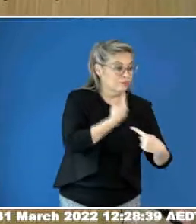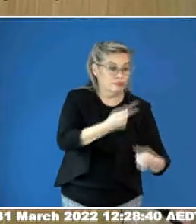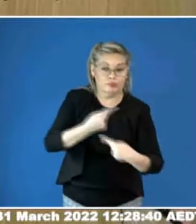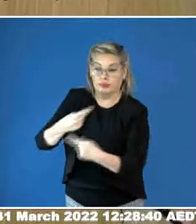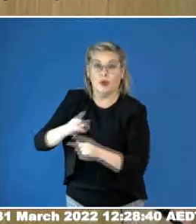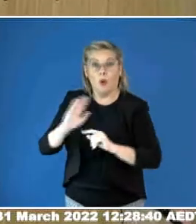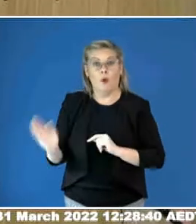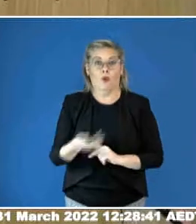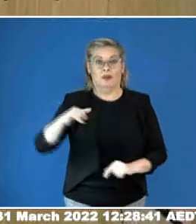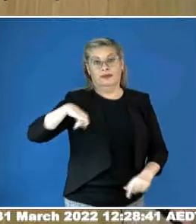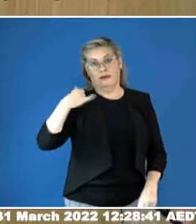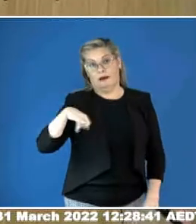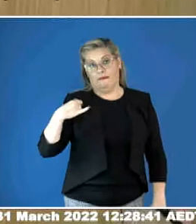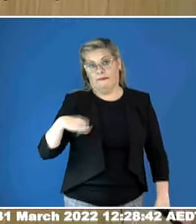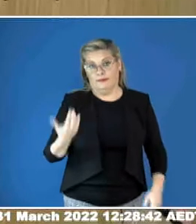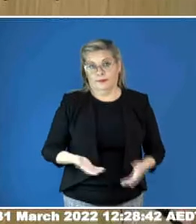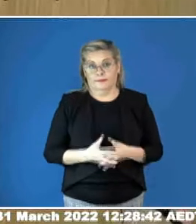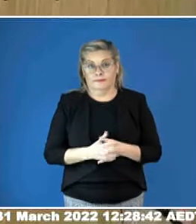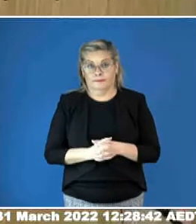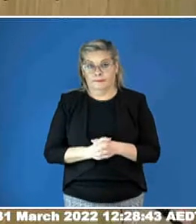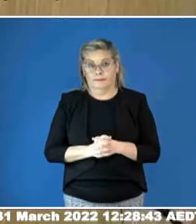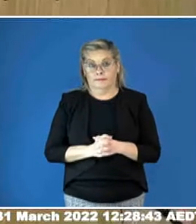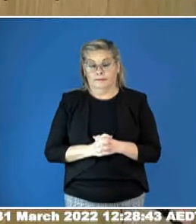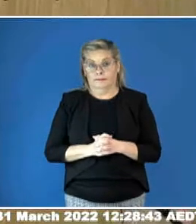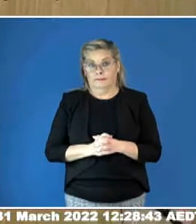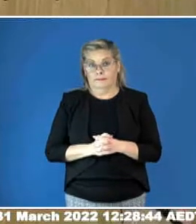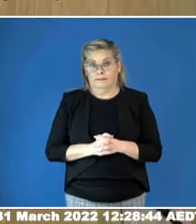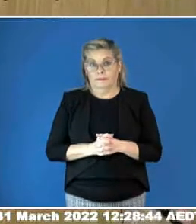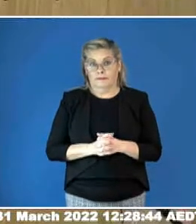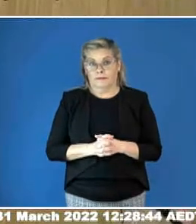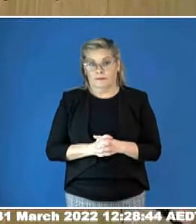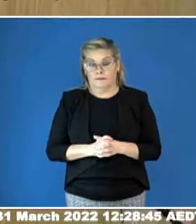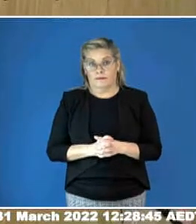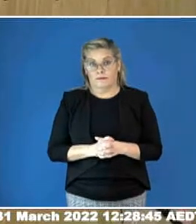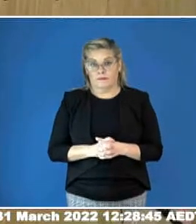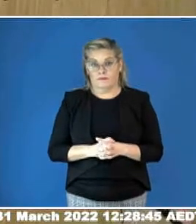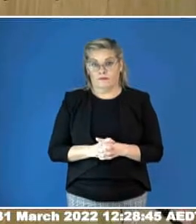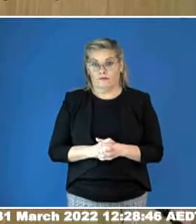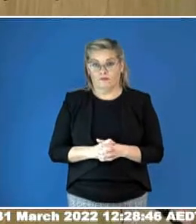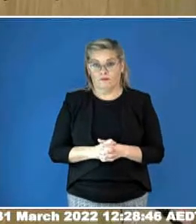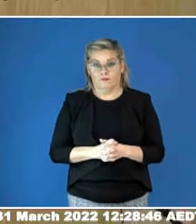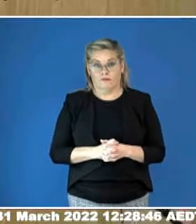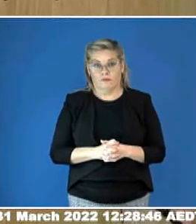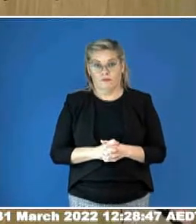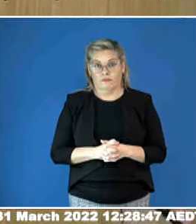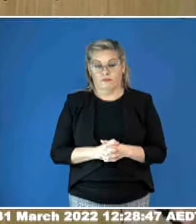it's ever required. CHAIR: And what have you - what have you or Anglicare have done to